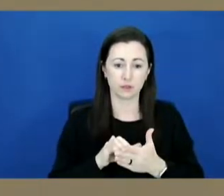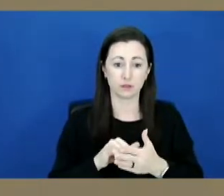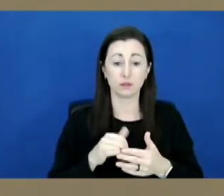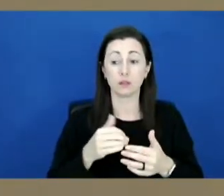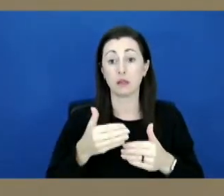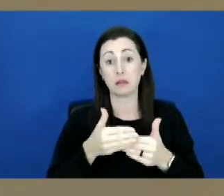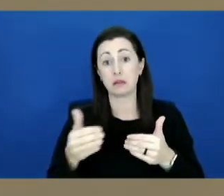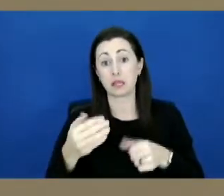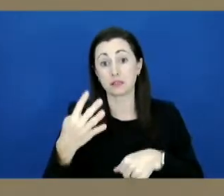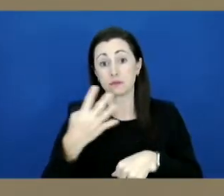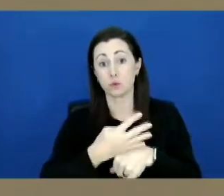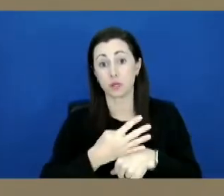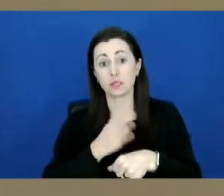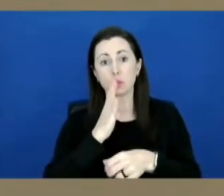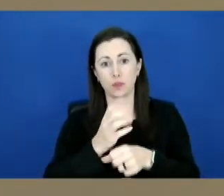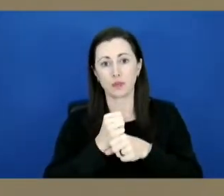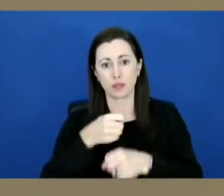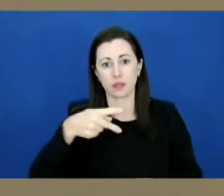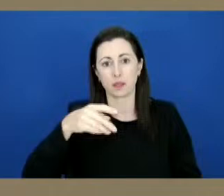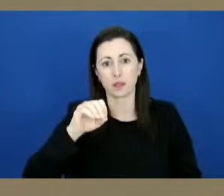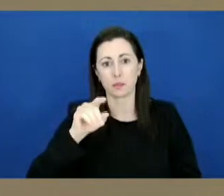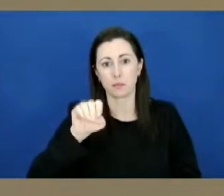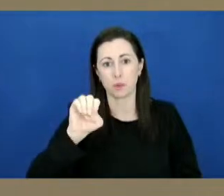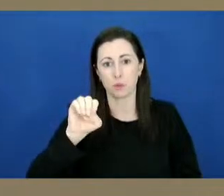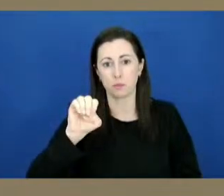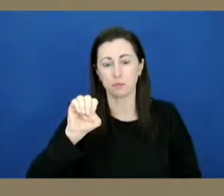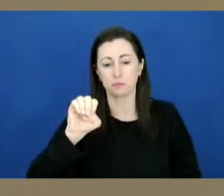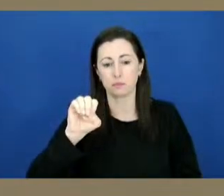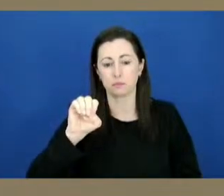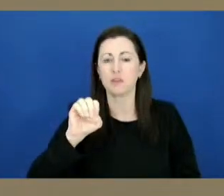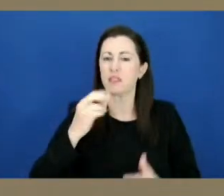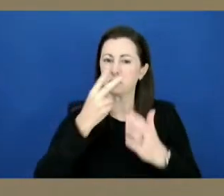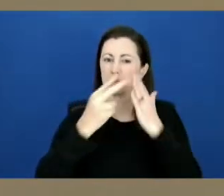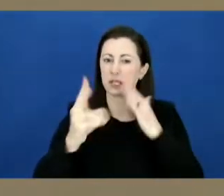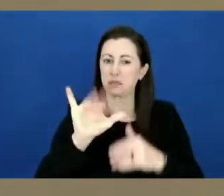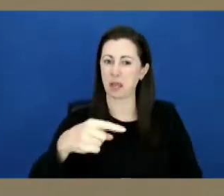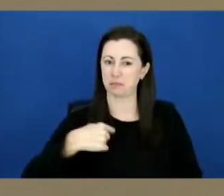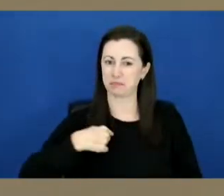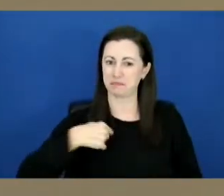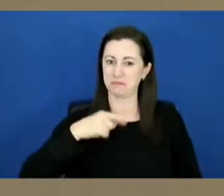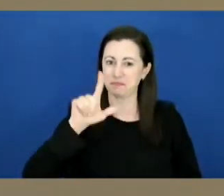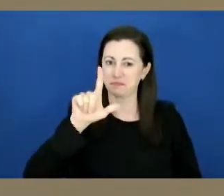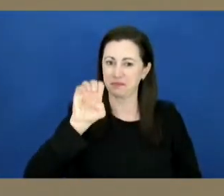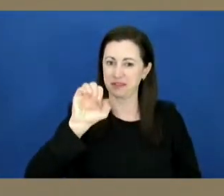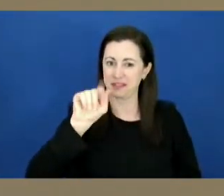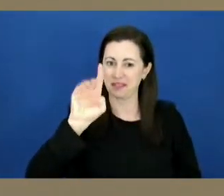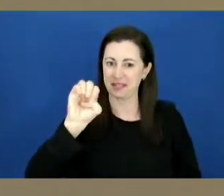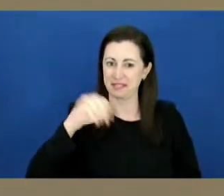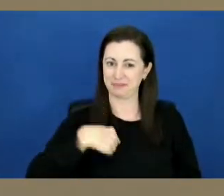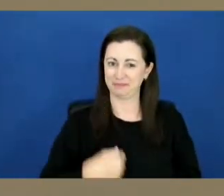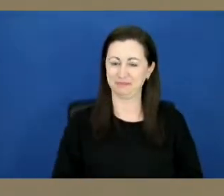OF MENTION, DO THAT.